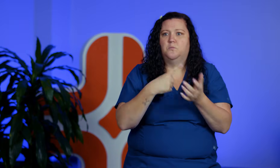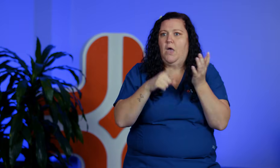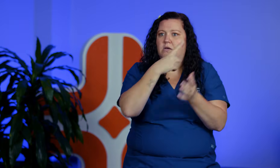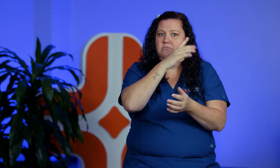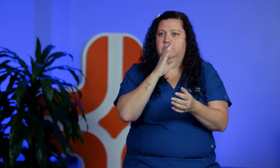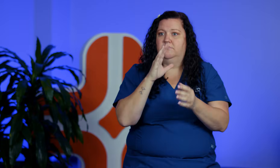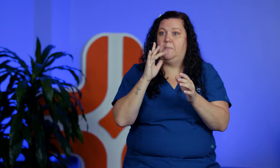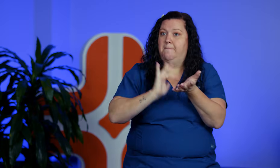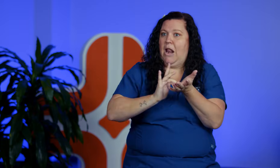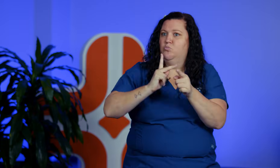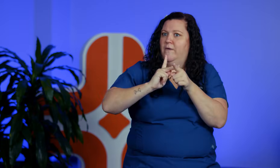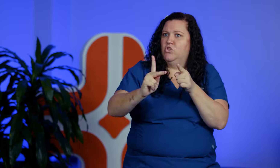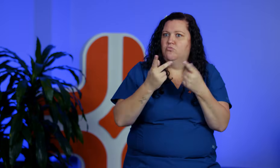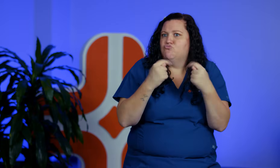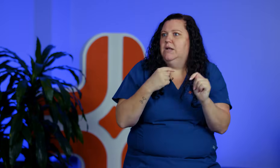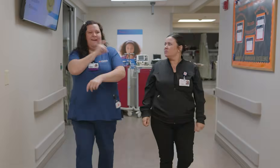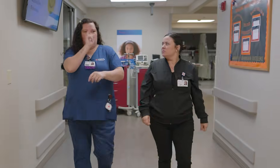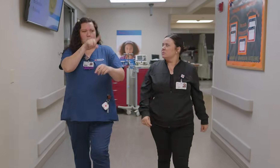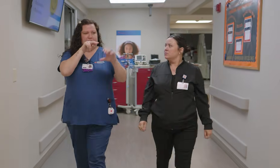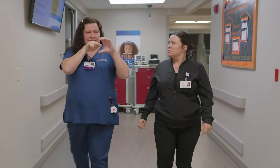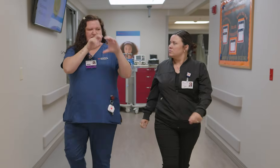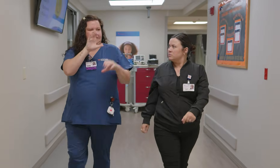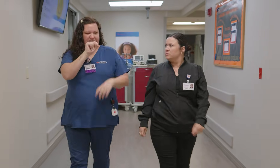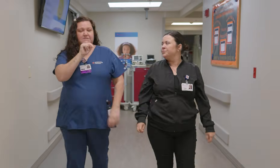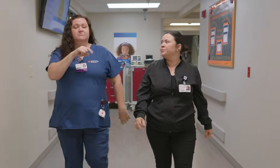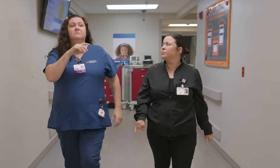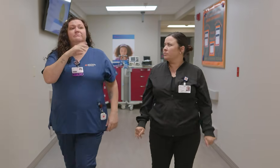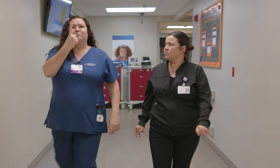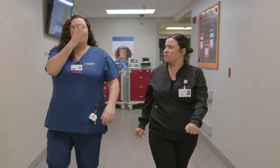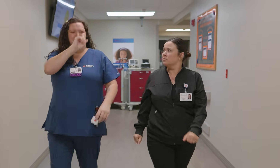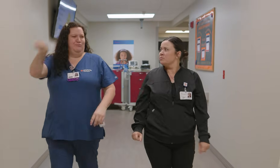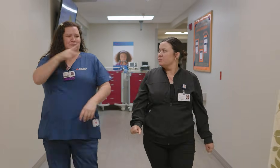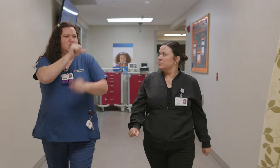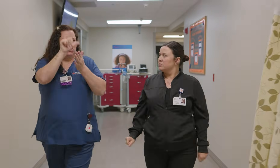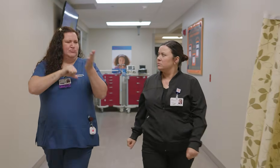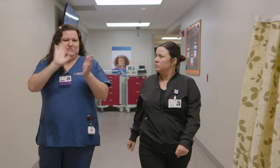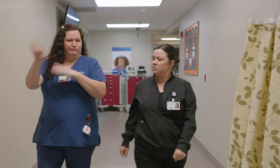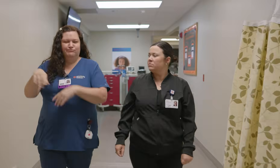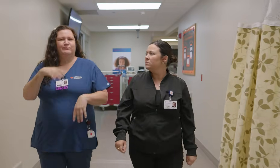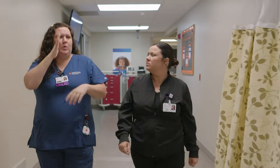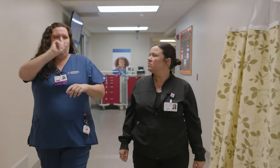needs are and what medical professionals we can try